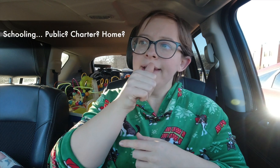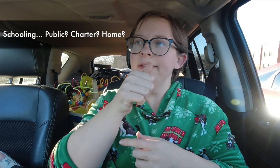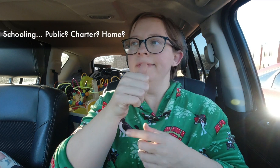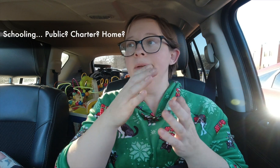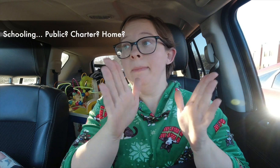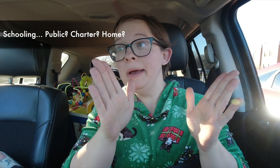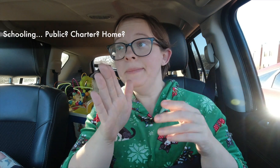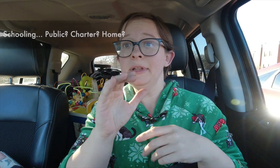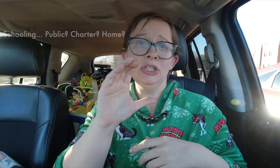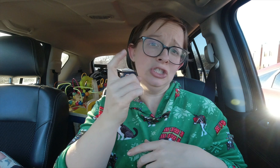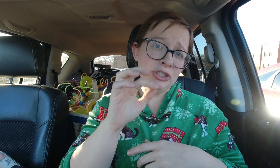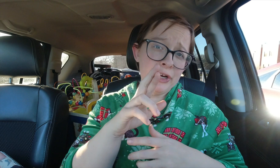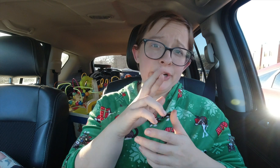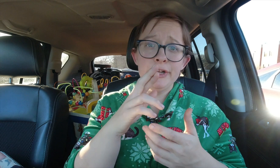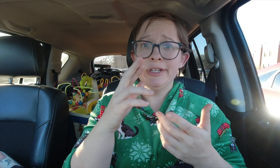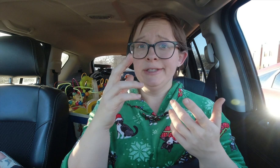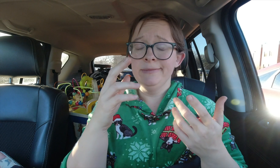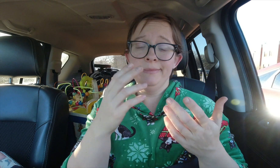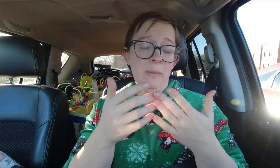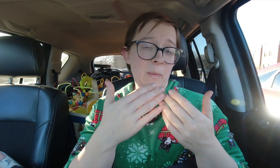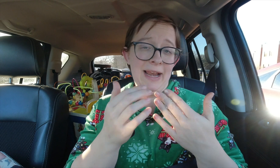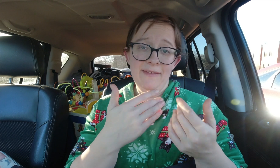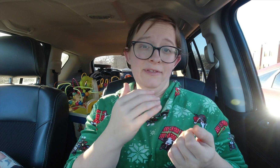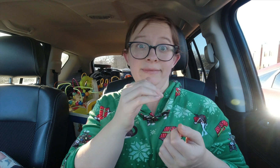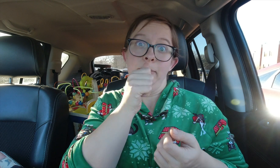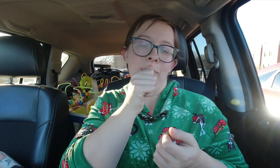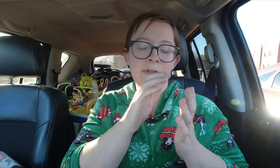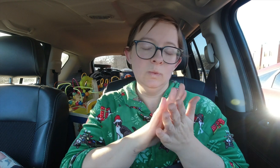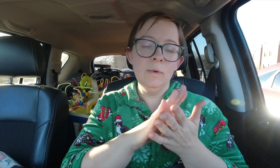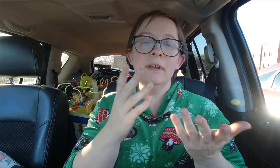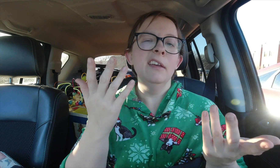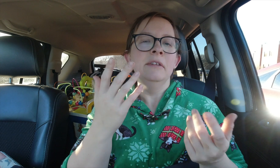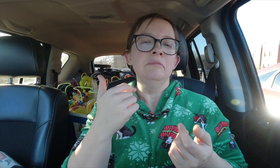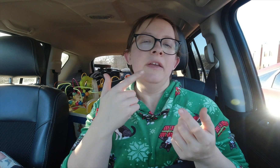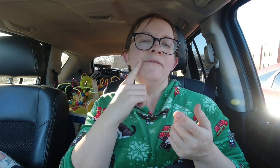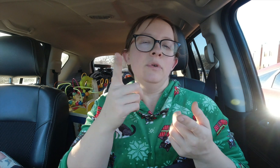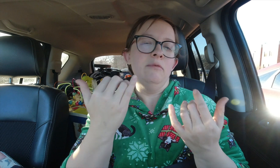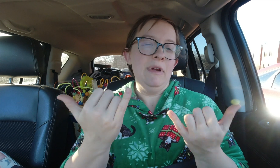Whether they're gonna do home schooling, private schooling, public schooling, charter... whatever... private schools.